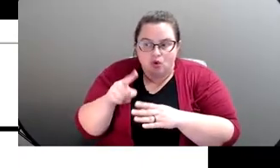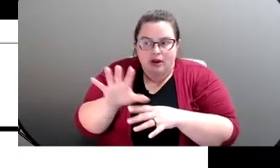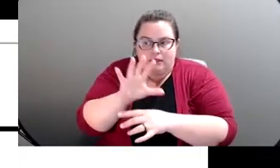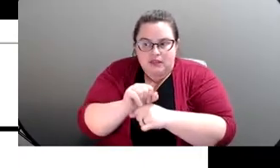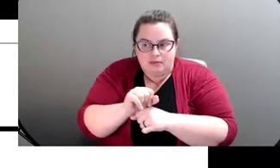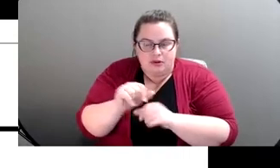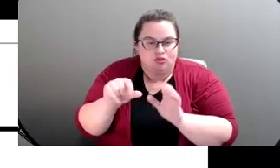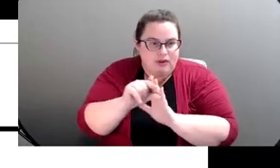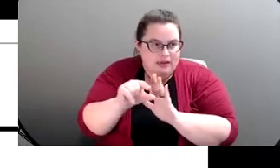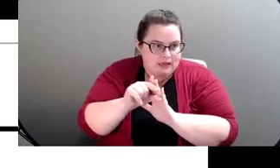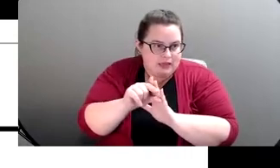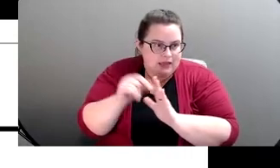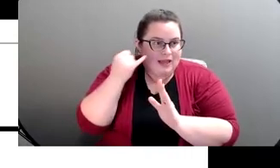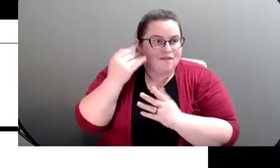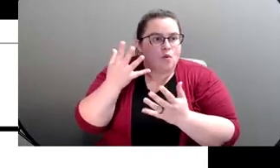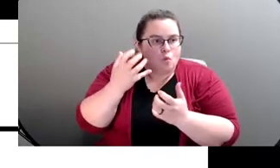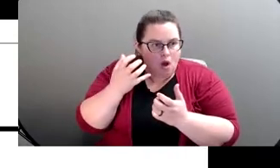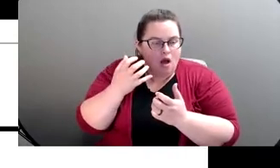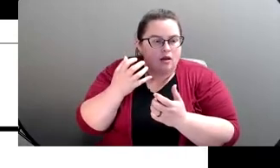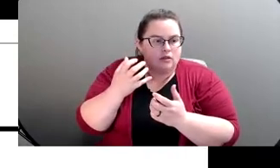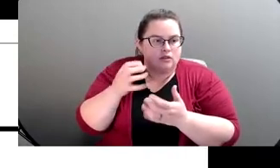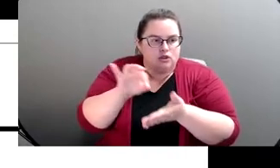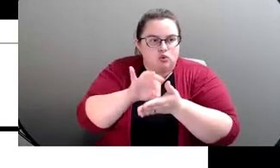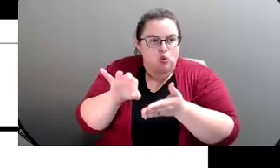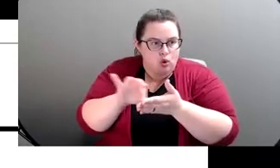If you want the scores to sync back into your gradebook.